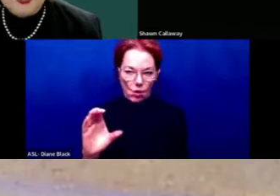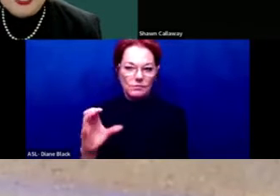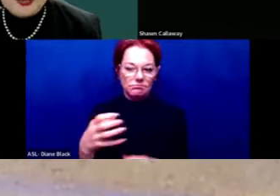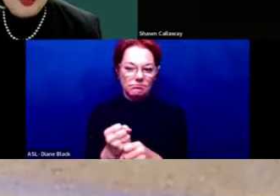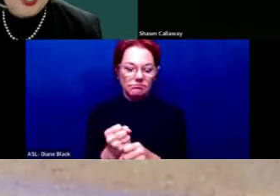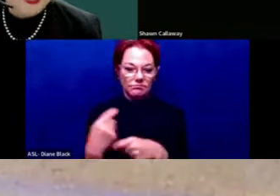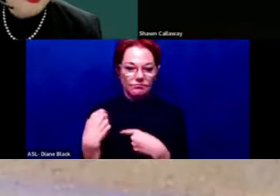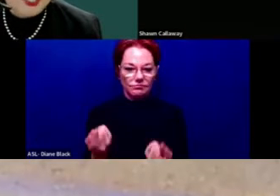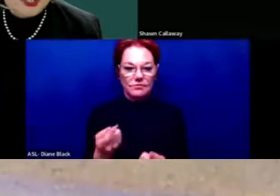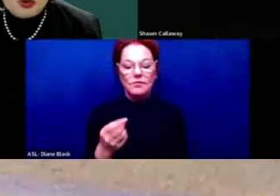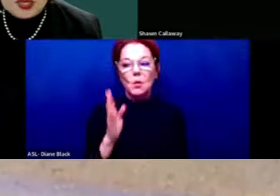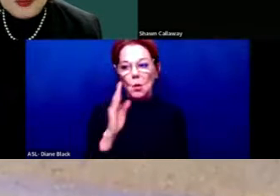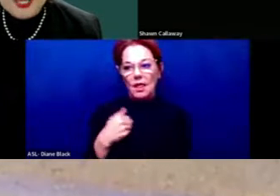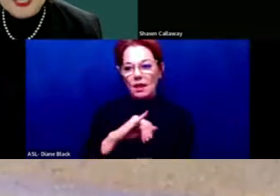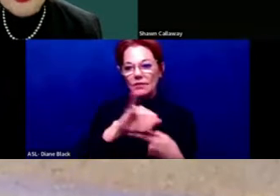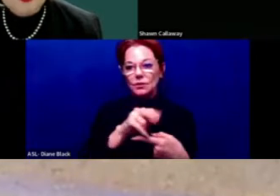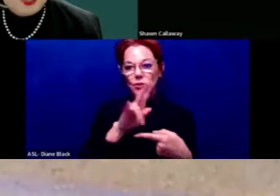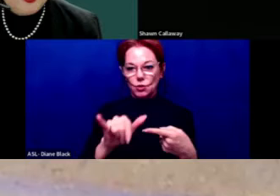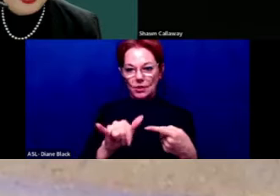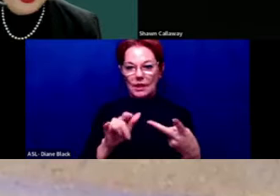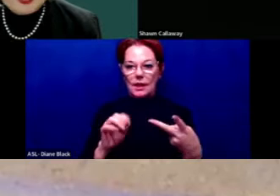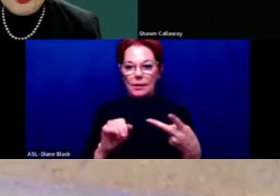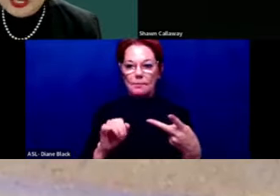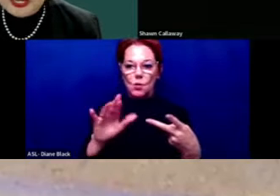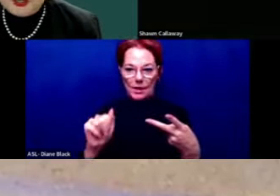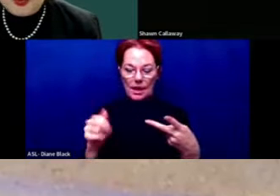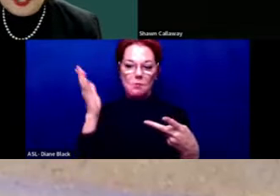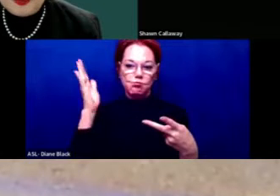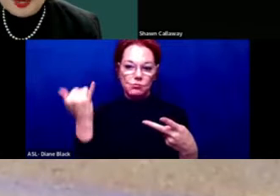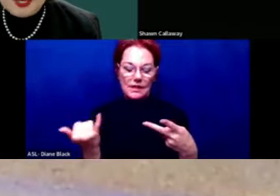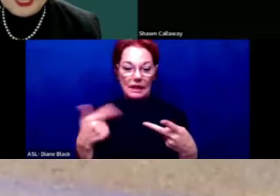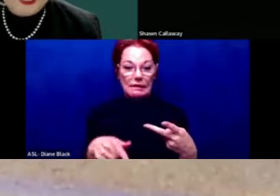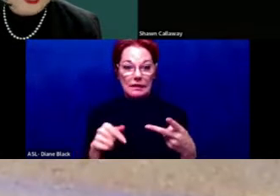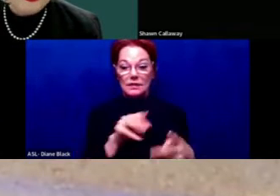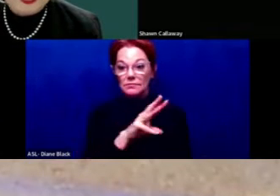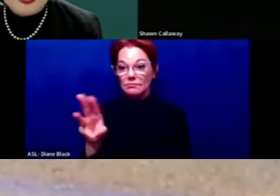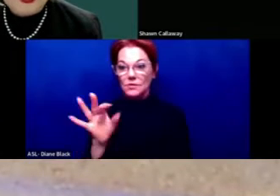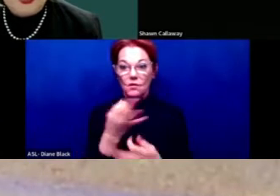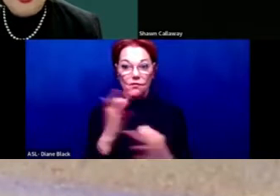Judy Dettmer and Maria Crowley. This webinar is free and open to the public in next I like to go